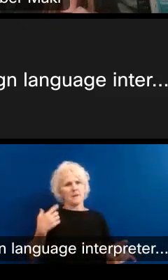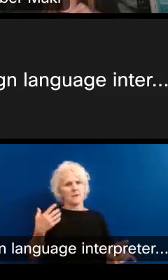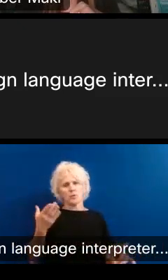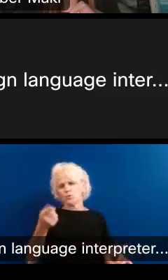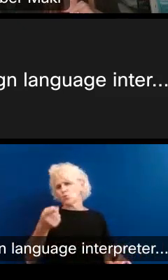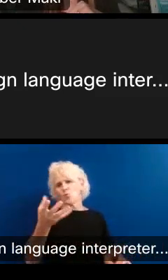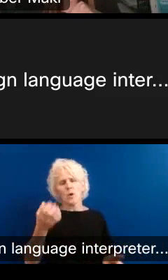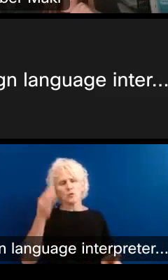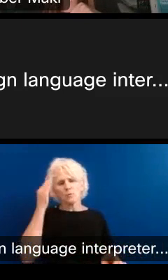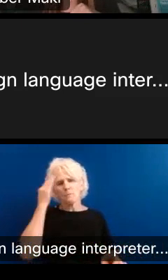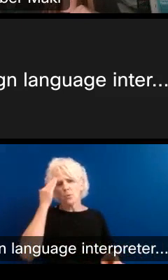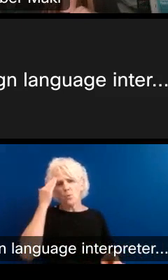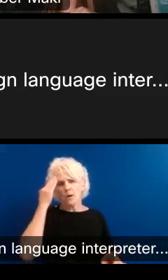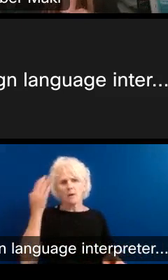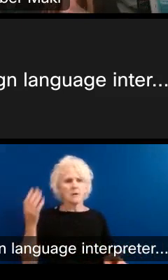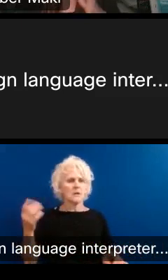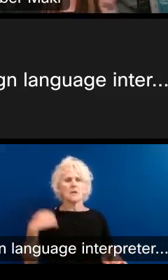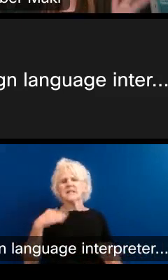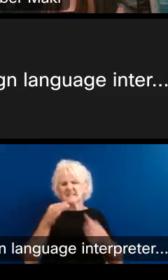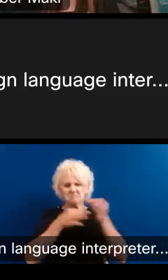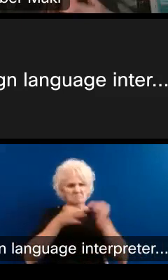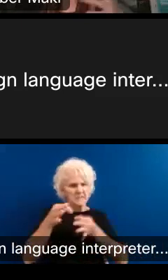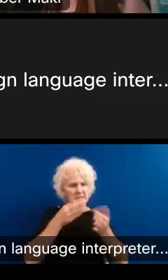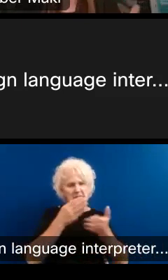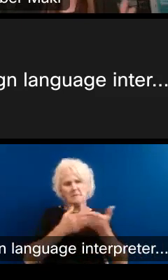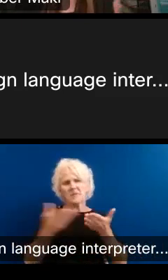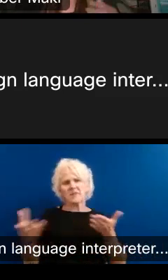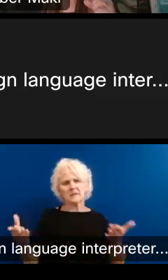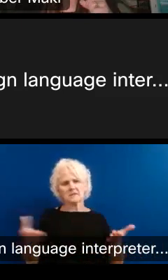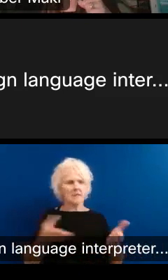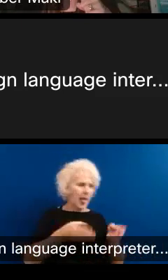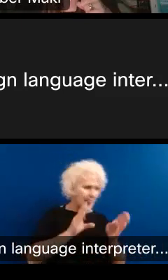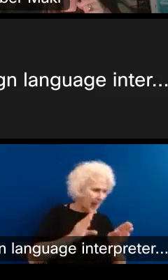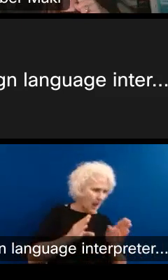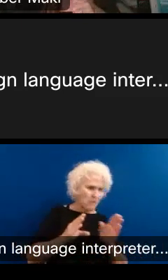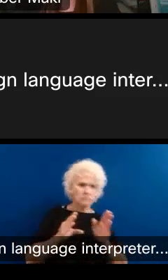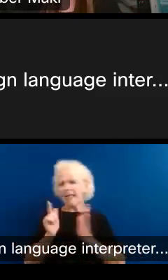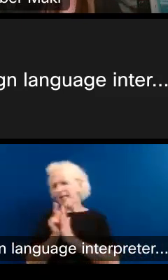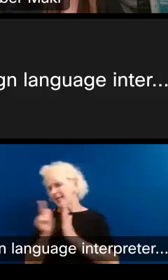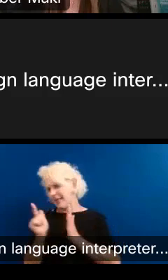because it does outline some of the things that are allowed and prohibited in supporting a person